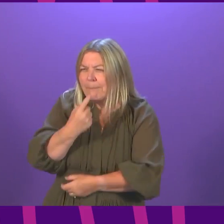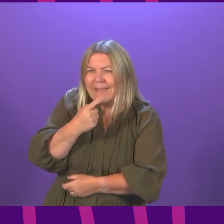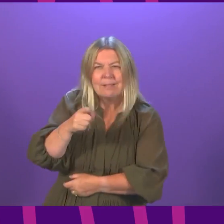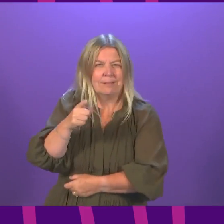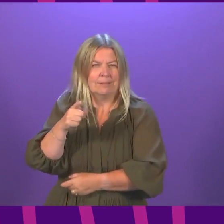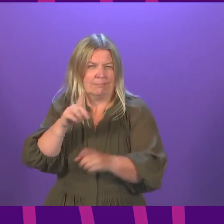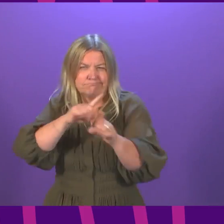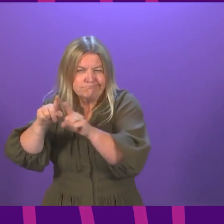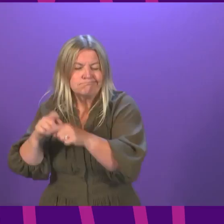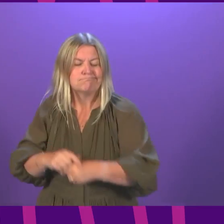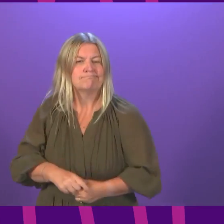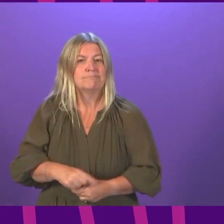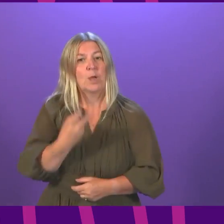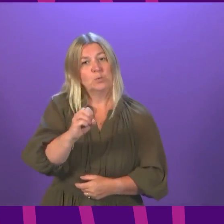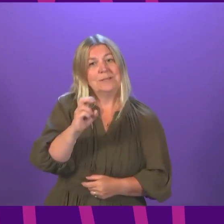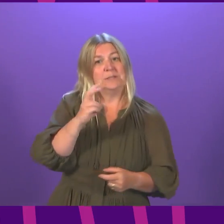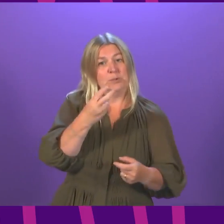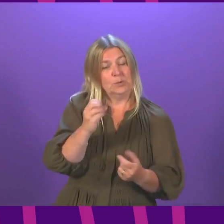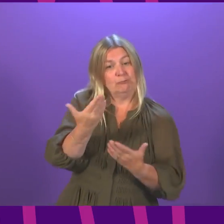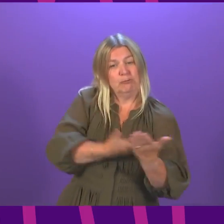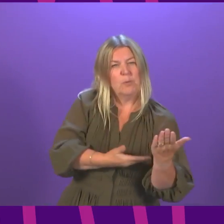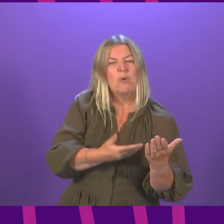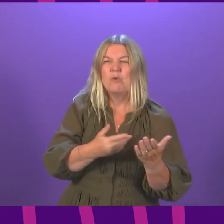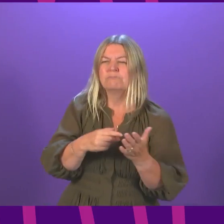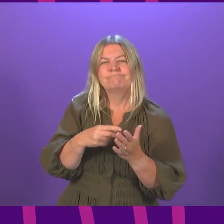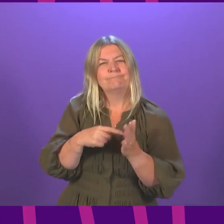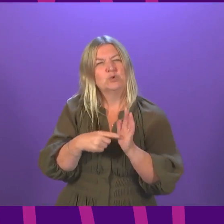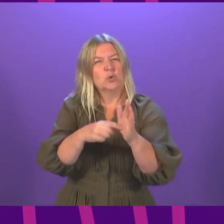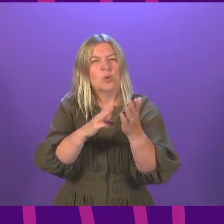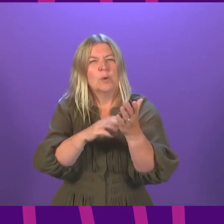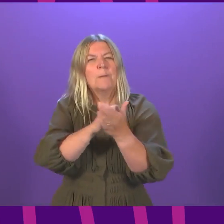The 2020 report also shows that methadone was implicated in more cases than before,